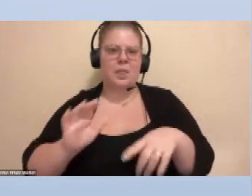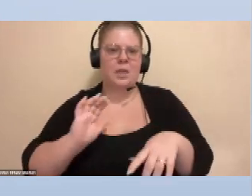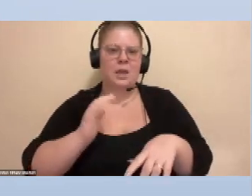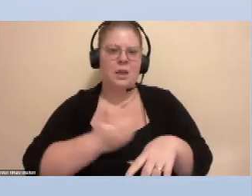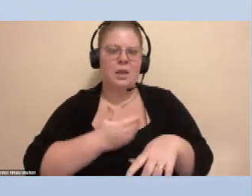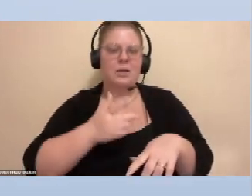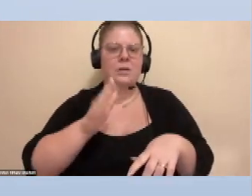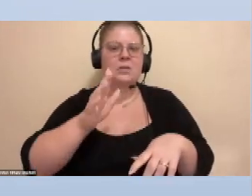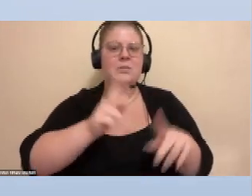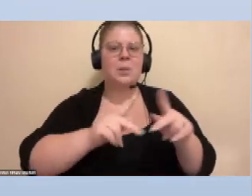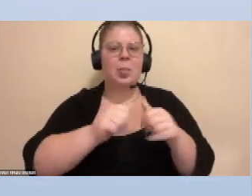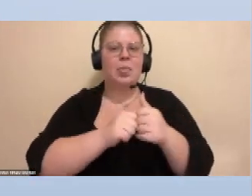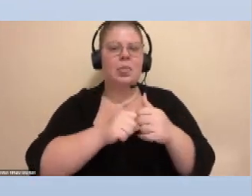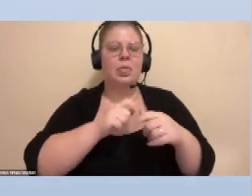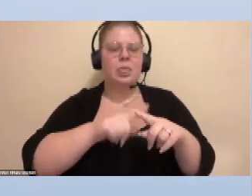comes to use of technology,